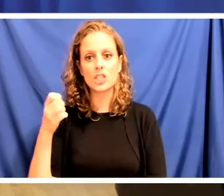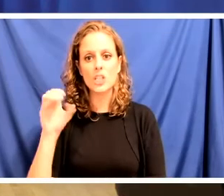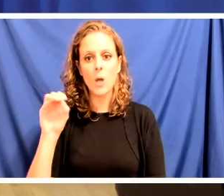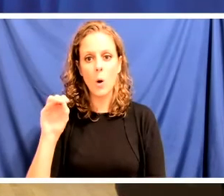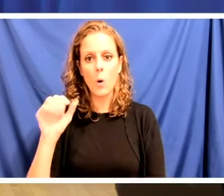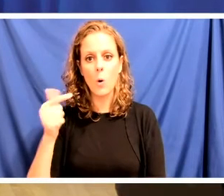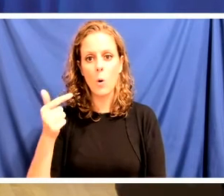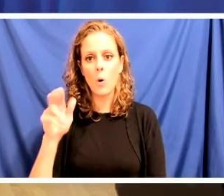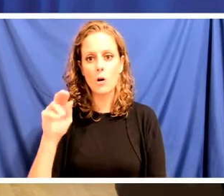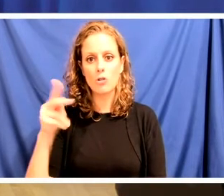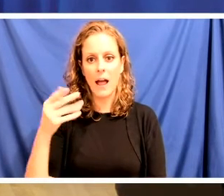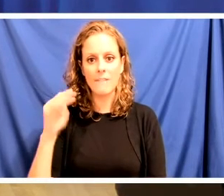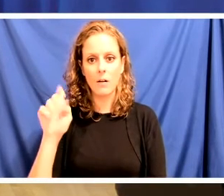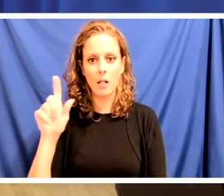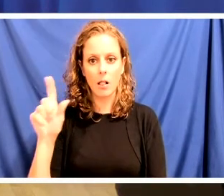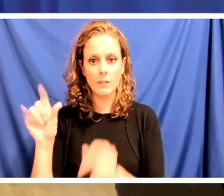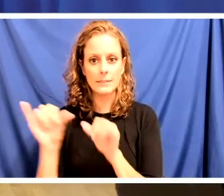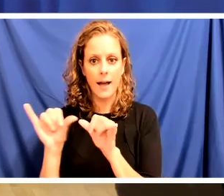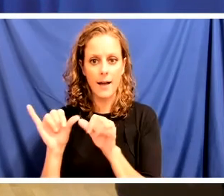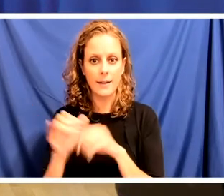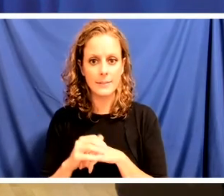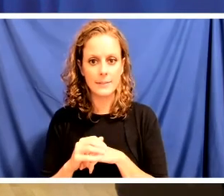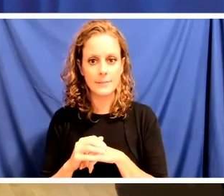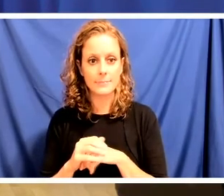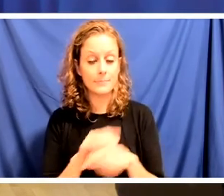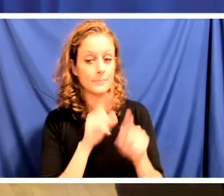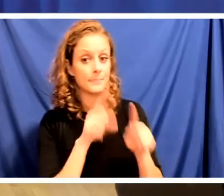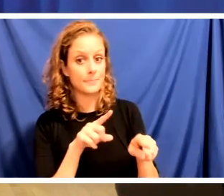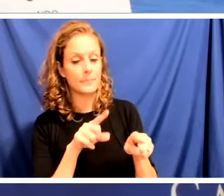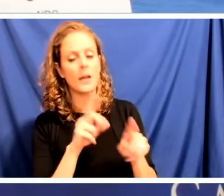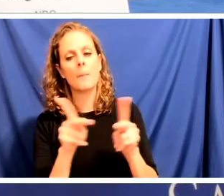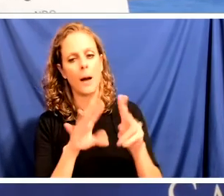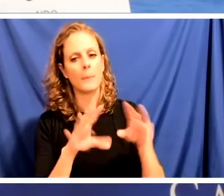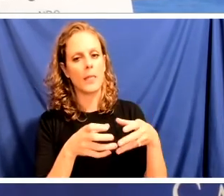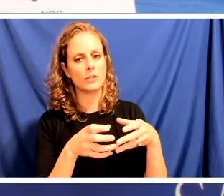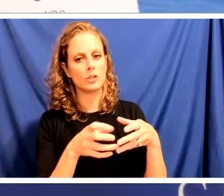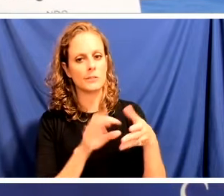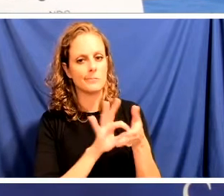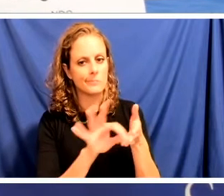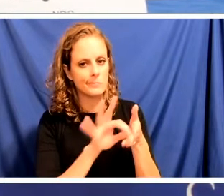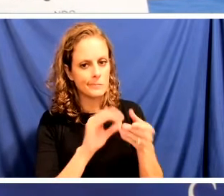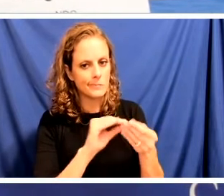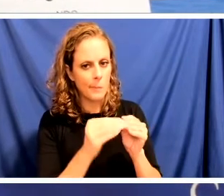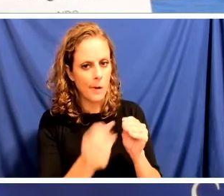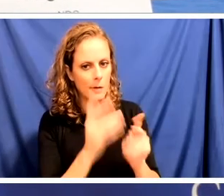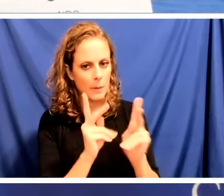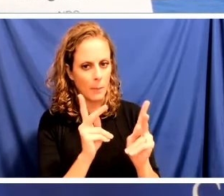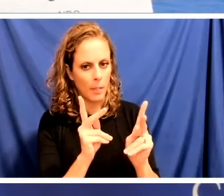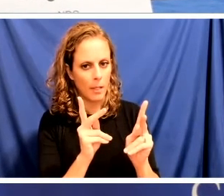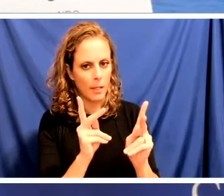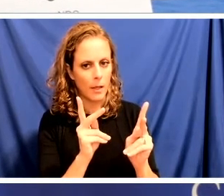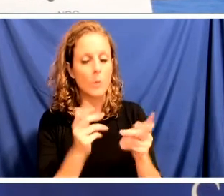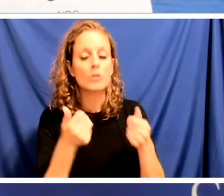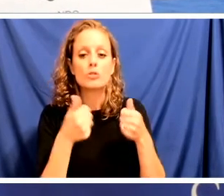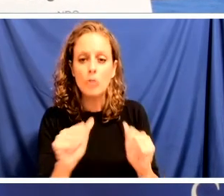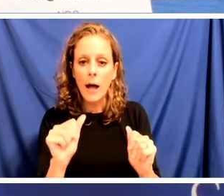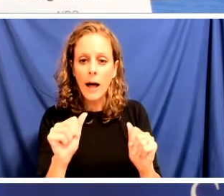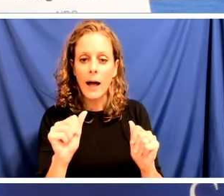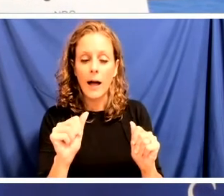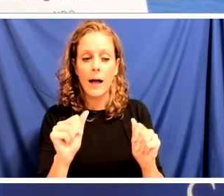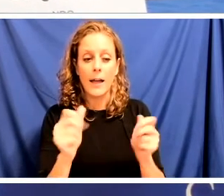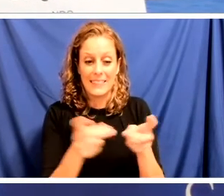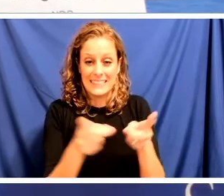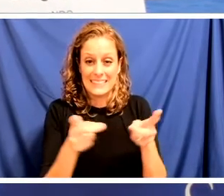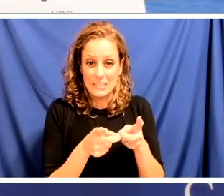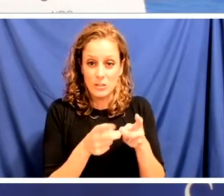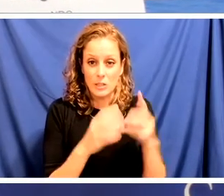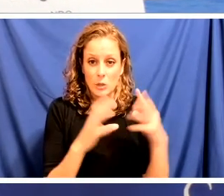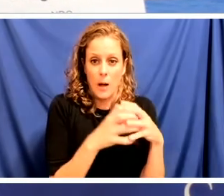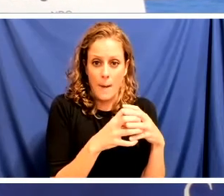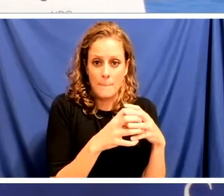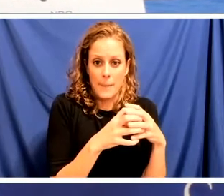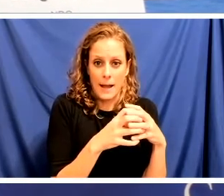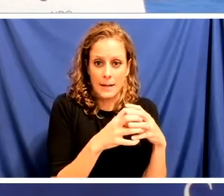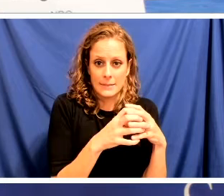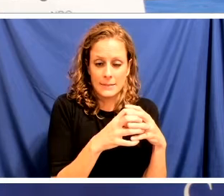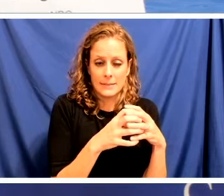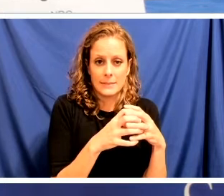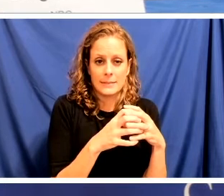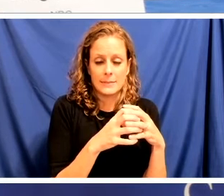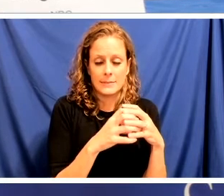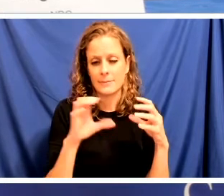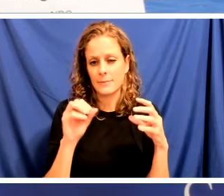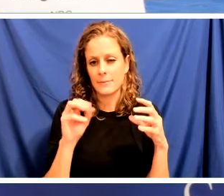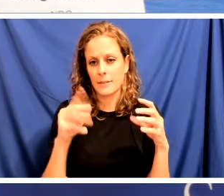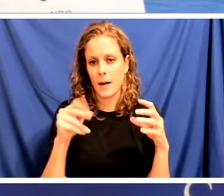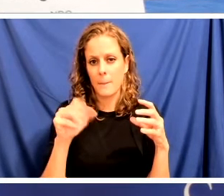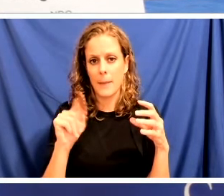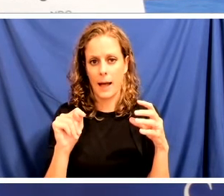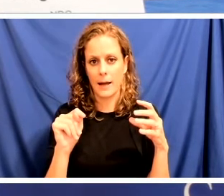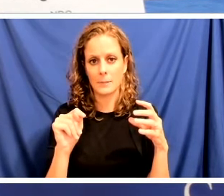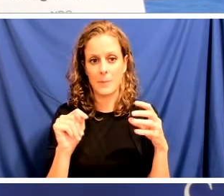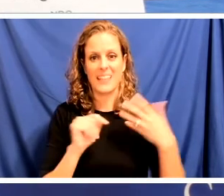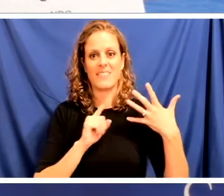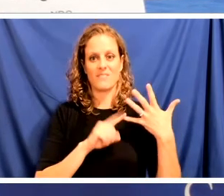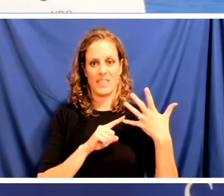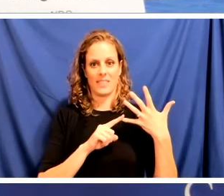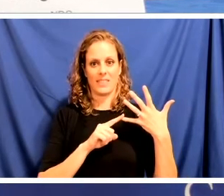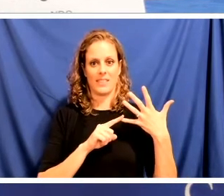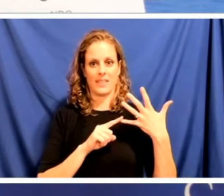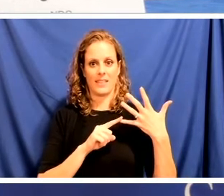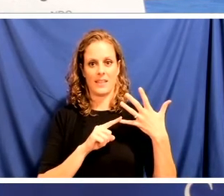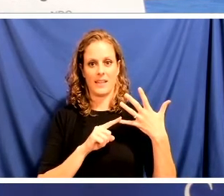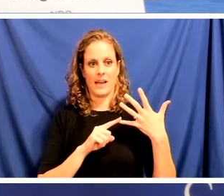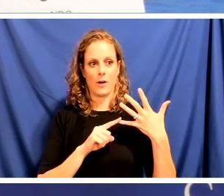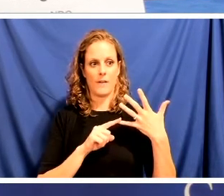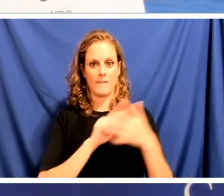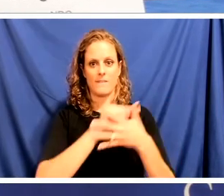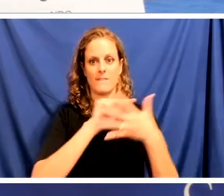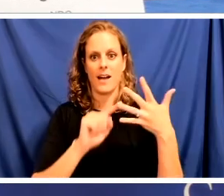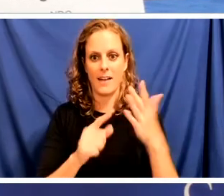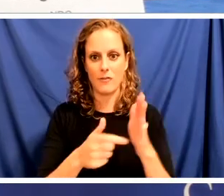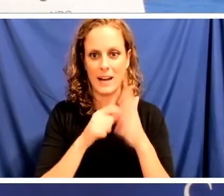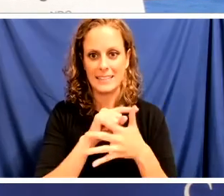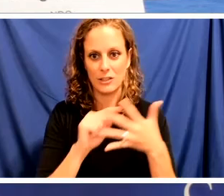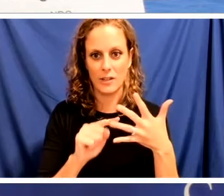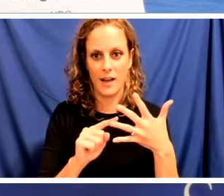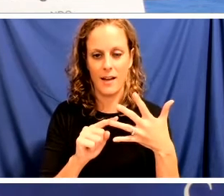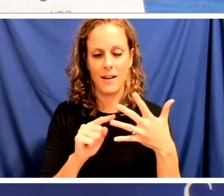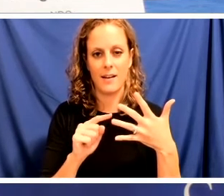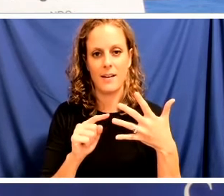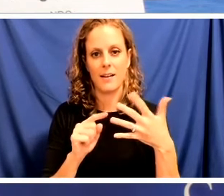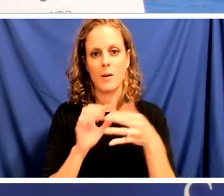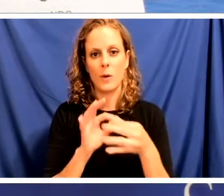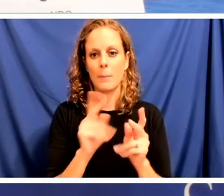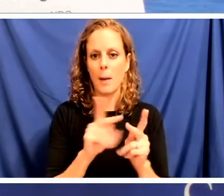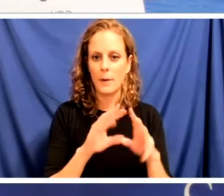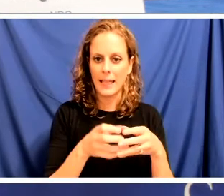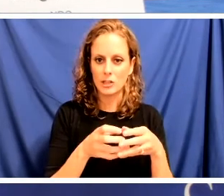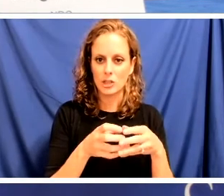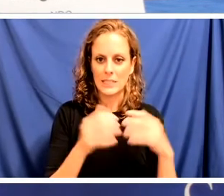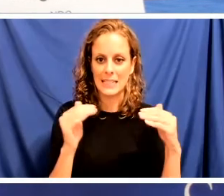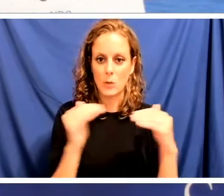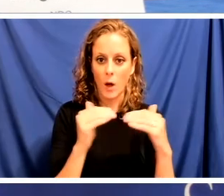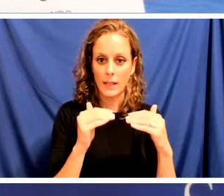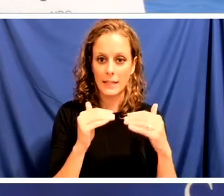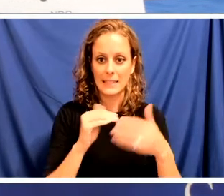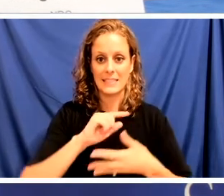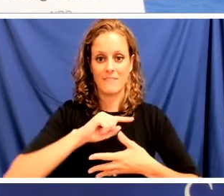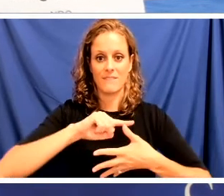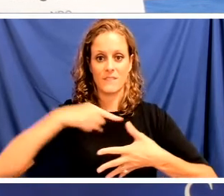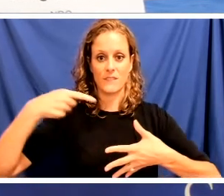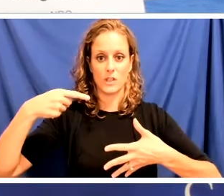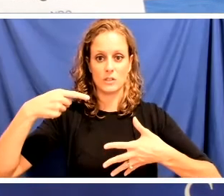SacGov: We only consider population, to the extent possible we're supposed to keep districts compact, but that is the fifth out of five different criteria is that we, we are supposed to prioritize with the population equality, being the first consideration.